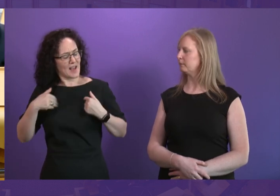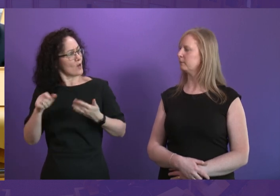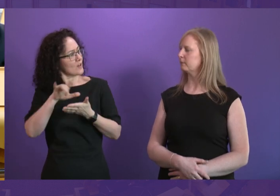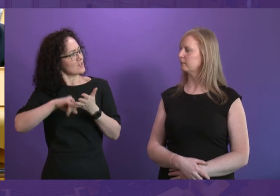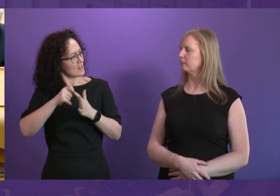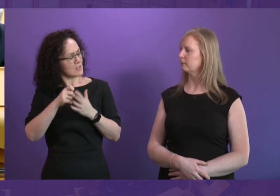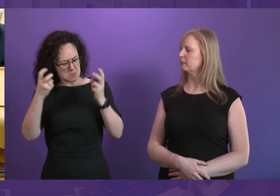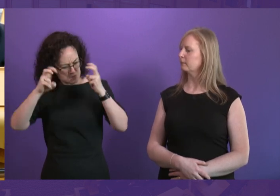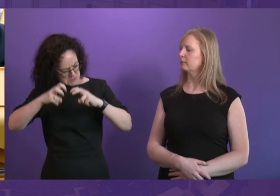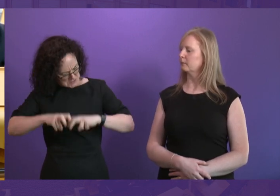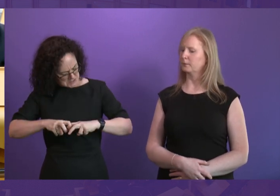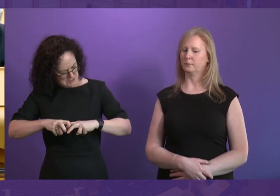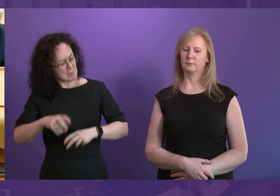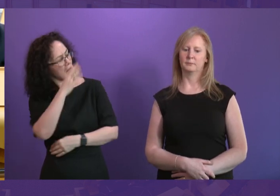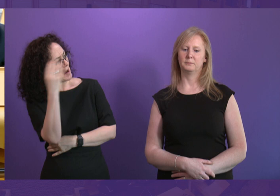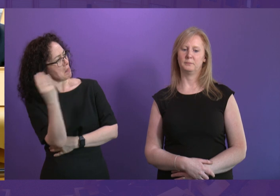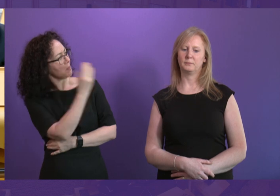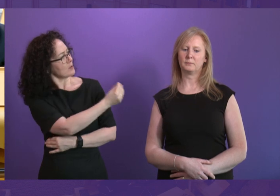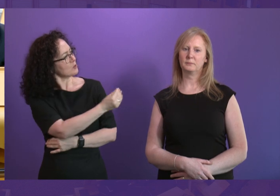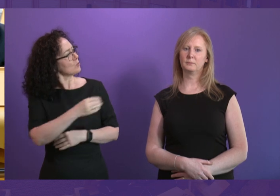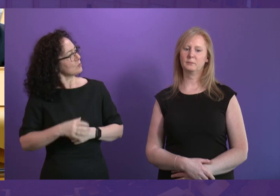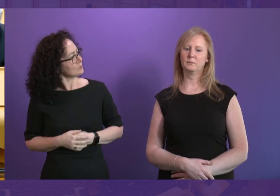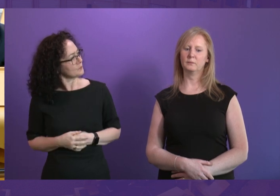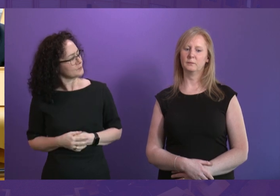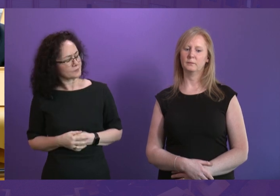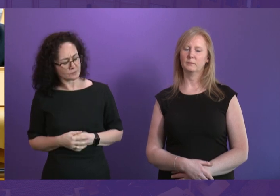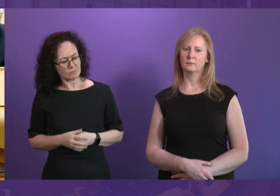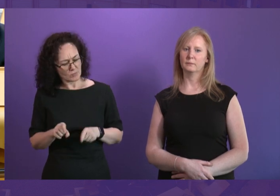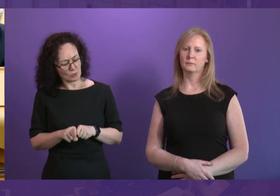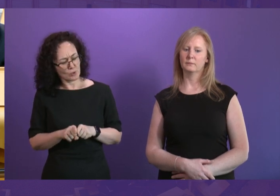Rhoda Grant with an explanation of why that happened and any further consideration that